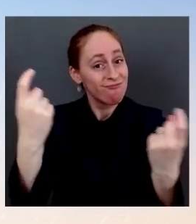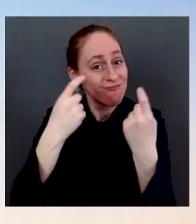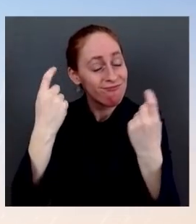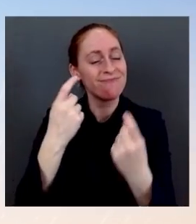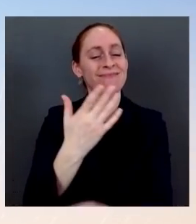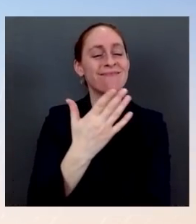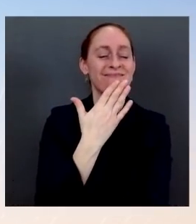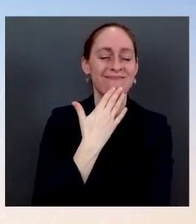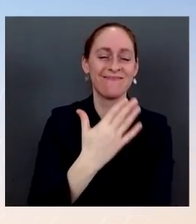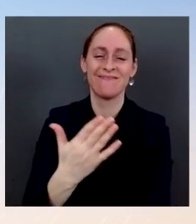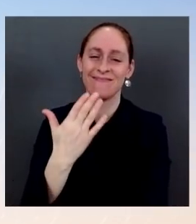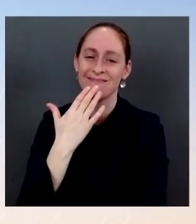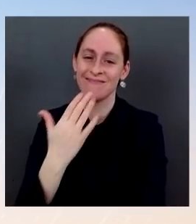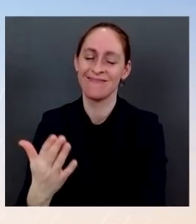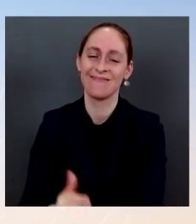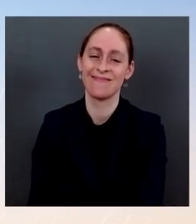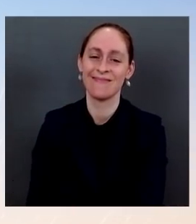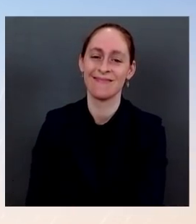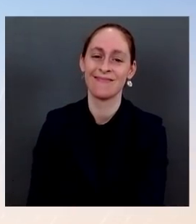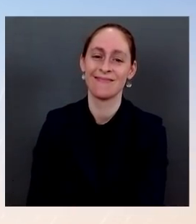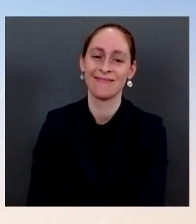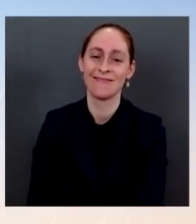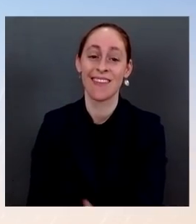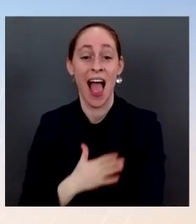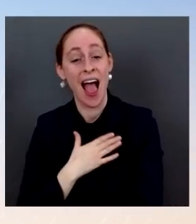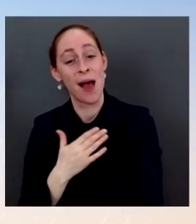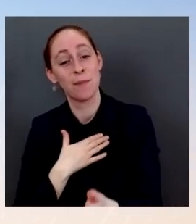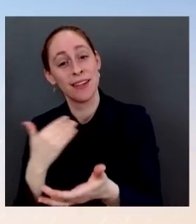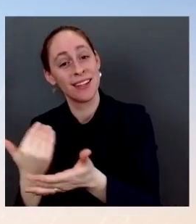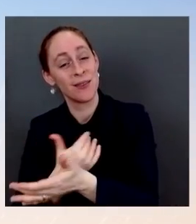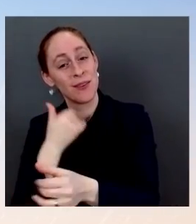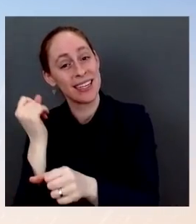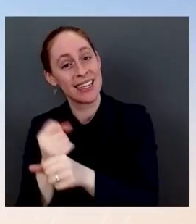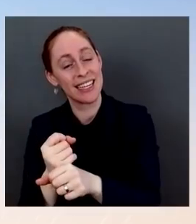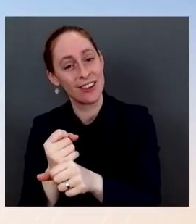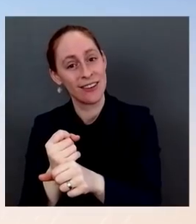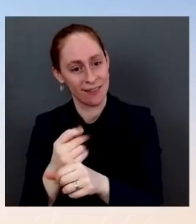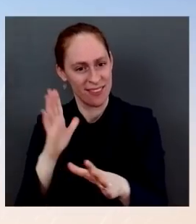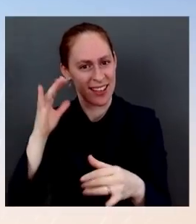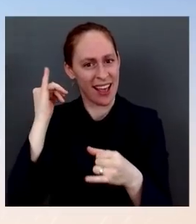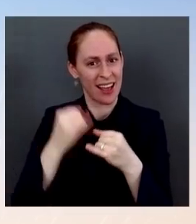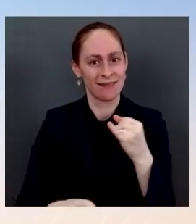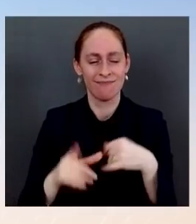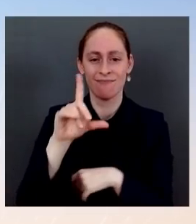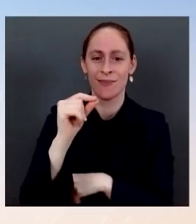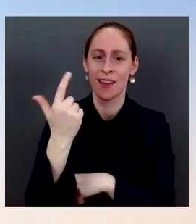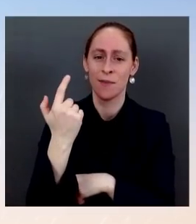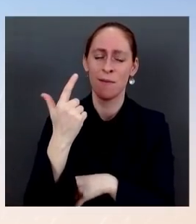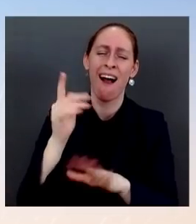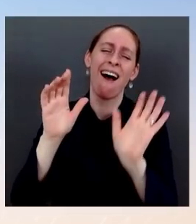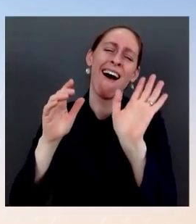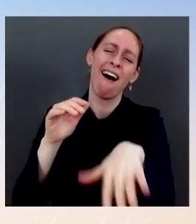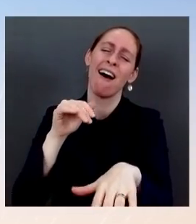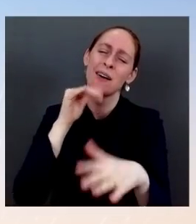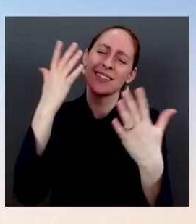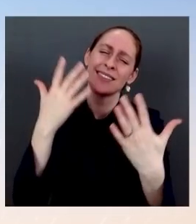The last briefing of 2021. Don't look so sad, everyone. The Press: Thank you, Jen. The Press: Thank you. Ms. Psaki: Thank you, guys. Have a happy holiday.